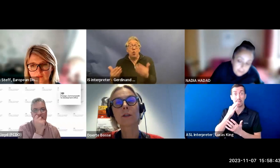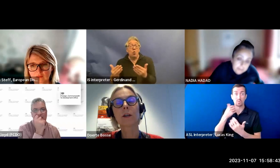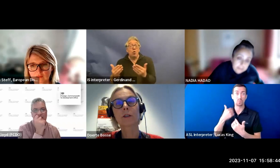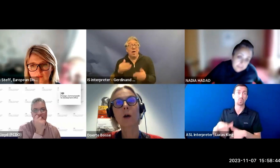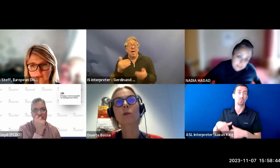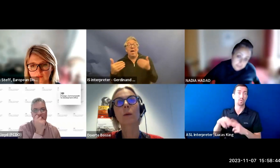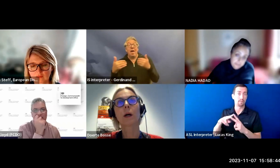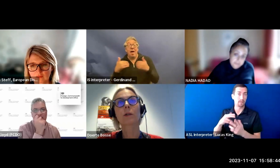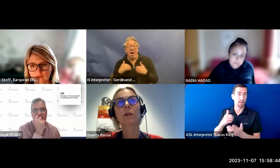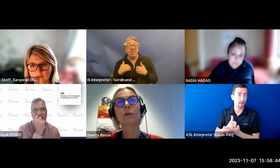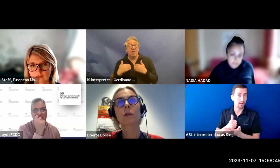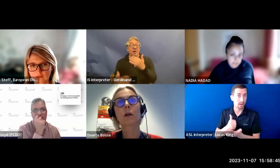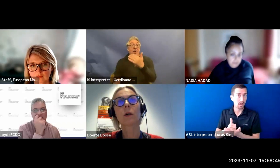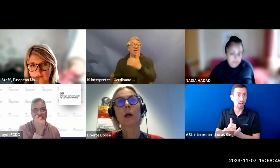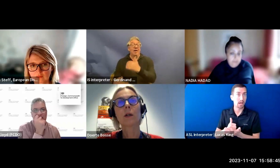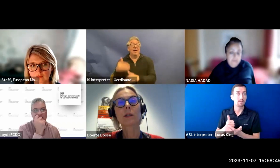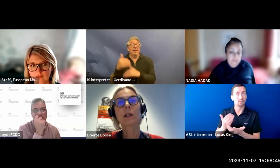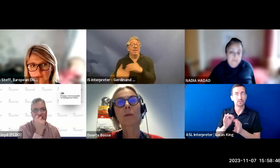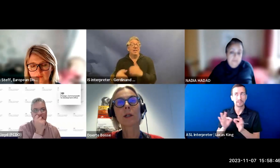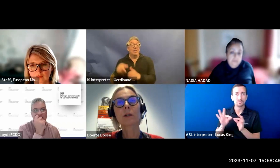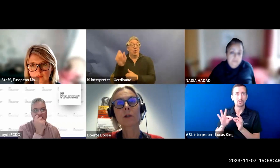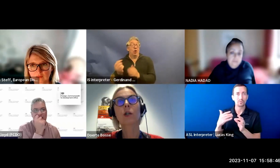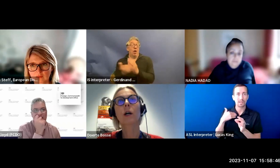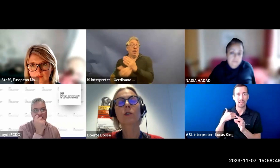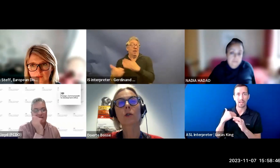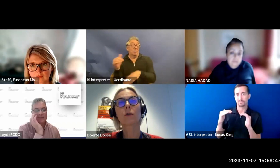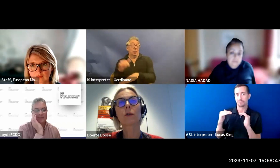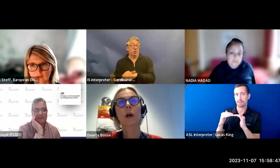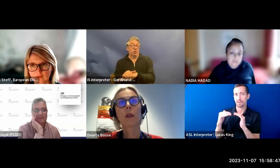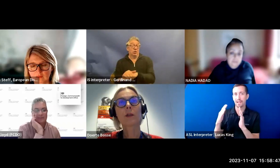that we have counter parts of, That somebody is in charge of.